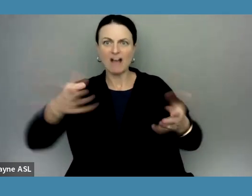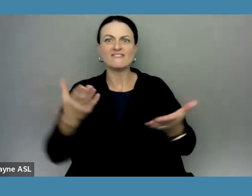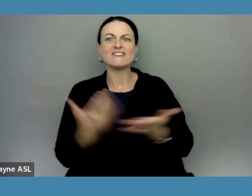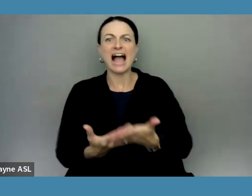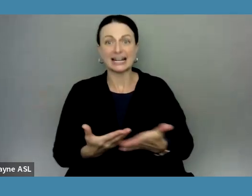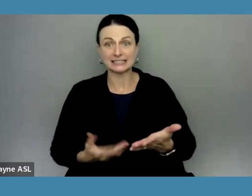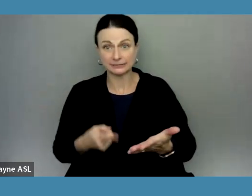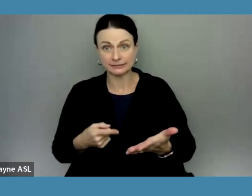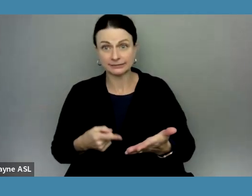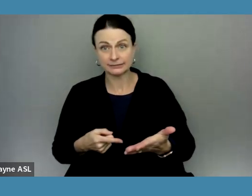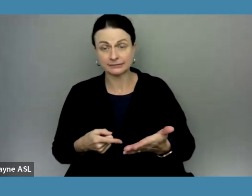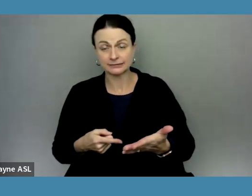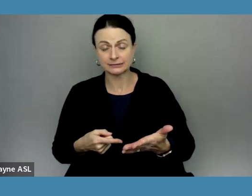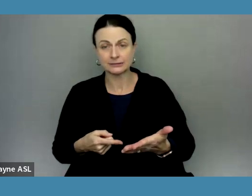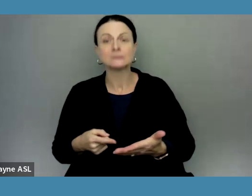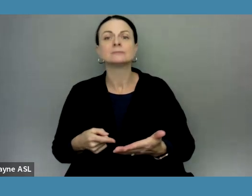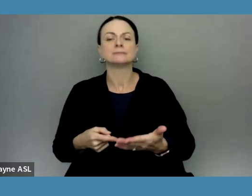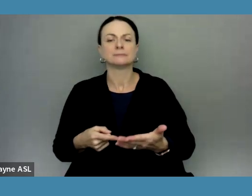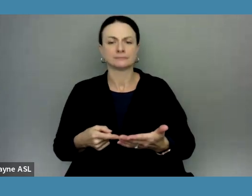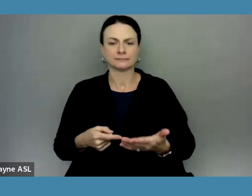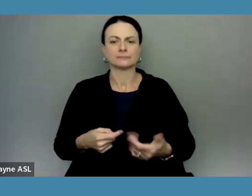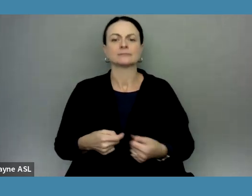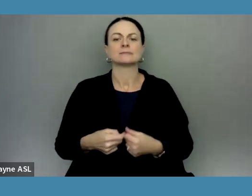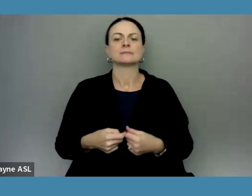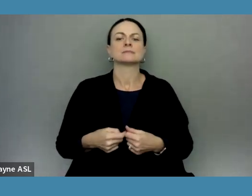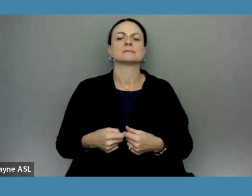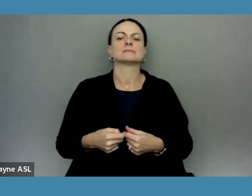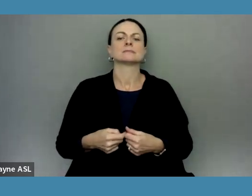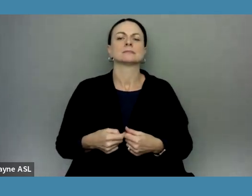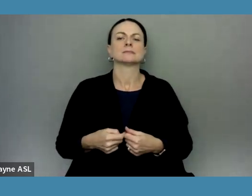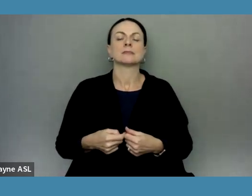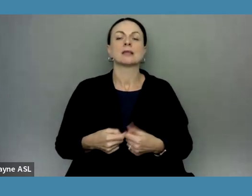and his or her findings of fact and that will be the basis